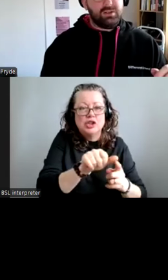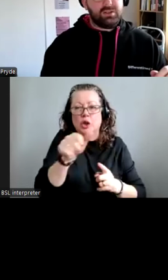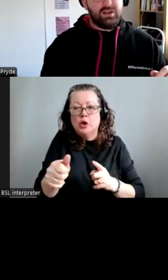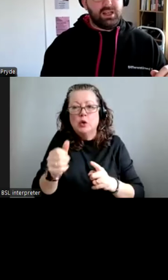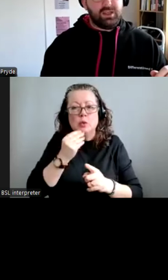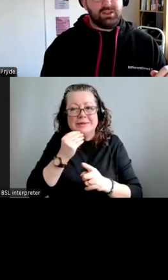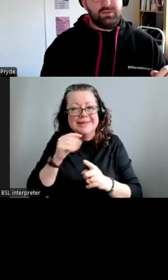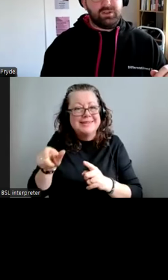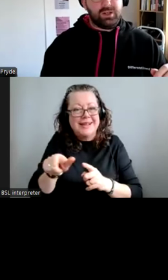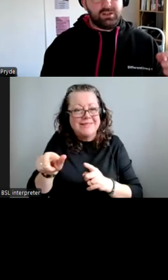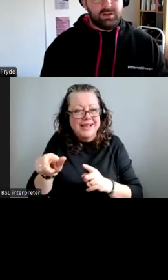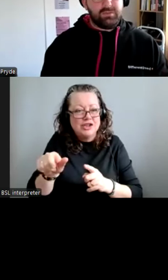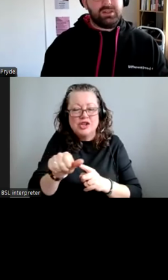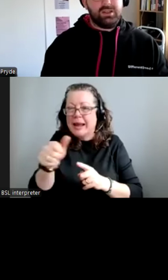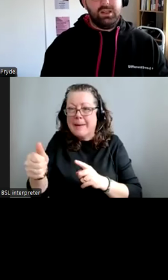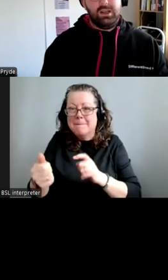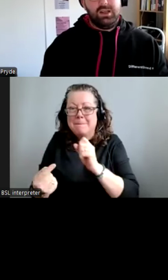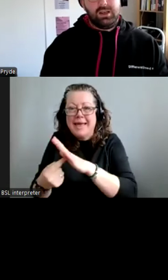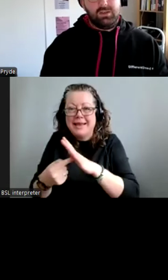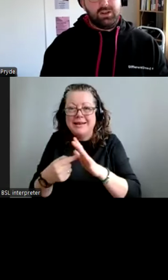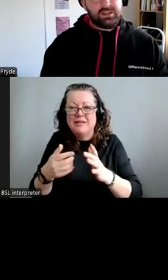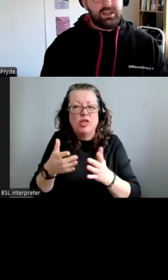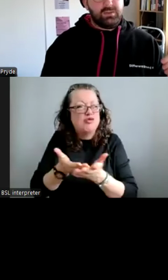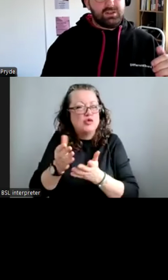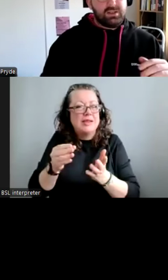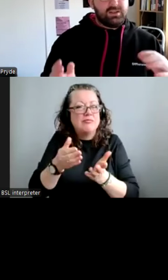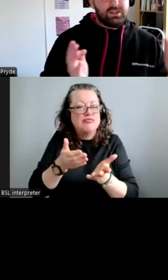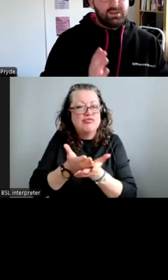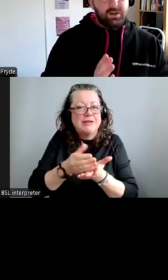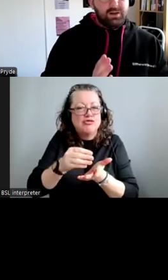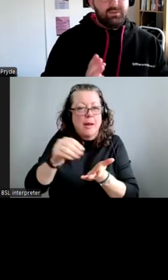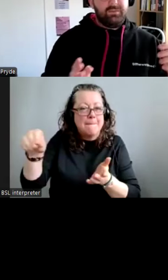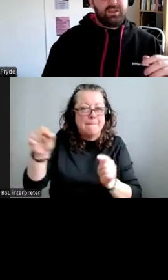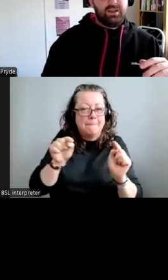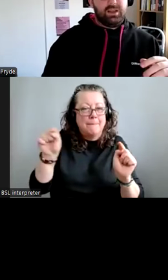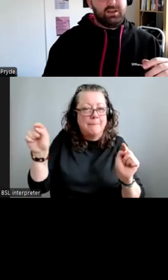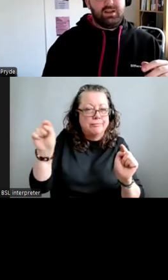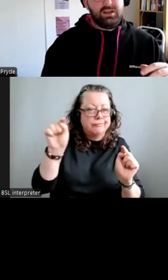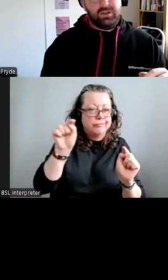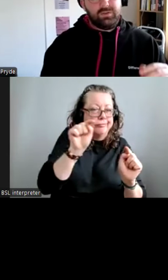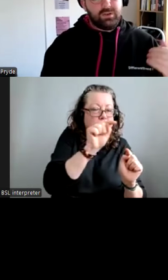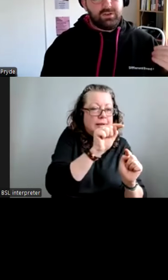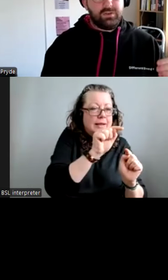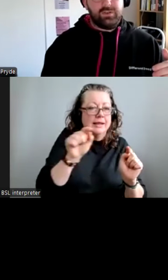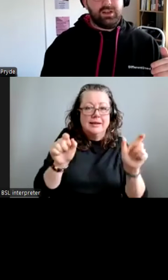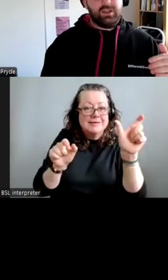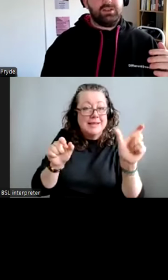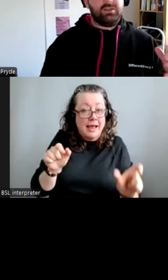which has got a navigation for the breadcrumbs. You've got an aside, which is the like sidebar, and you've got the footer for the footer navigation,